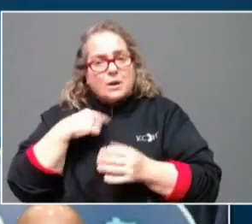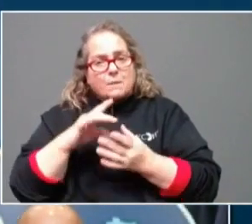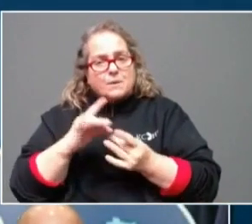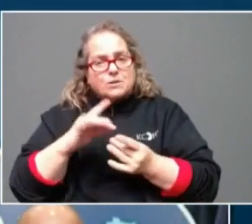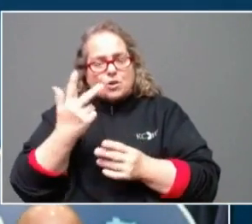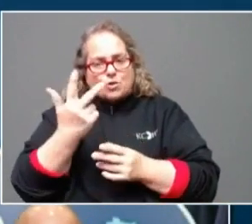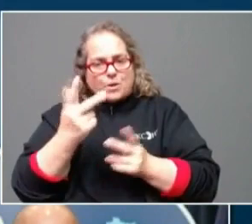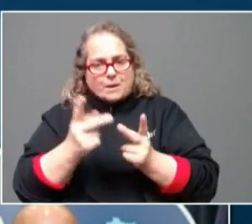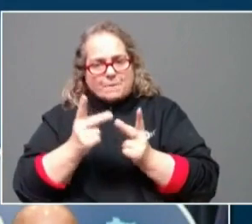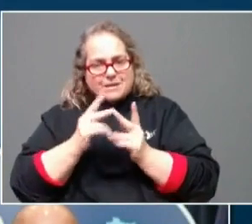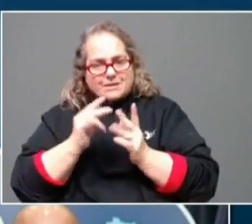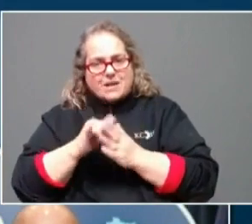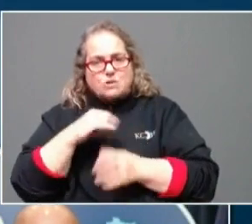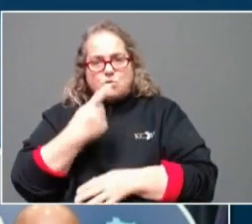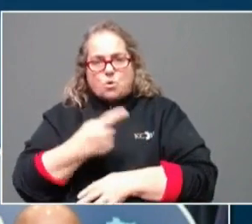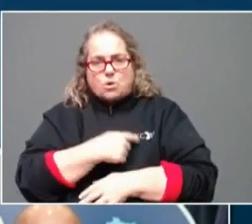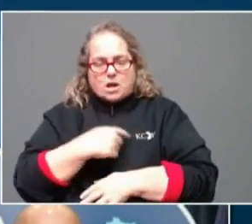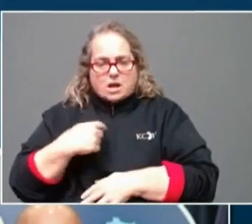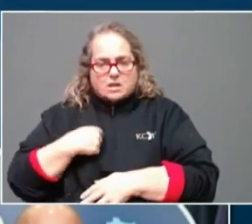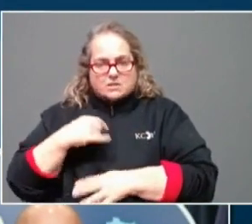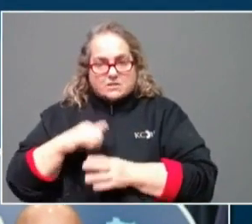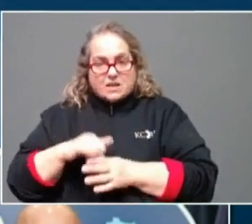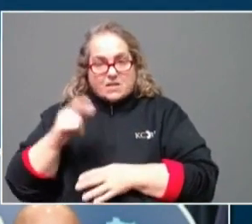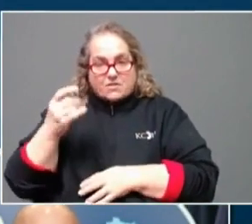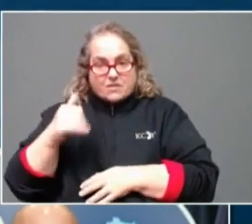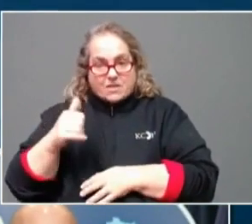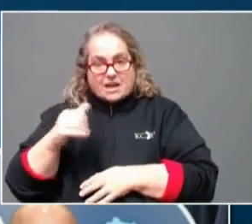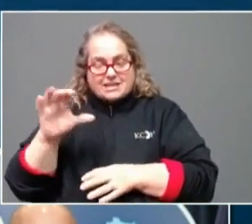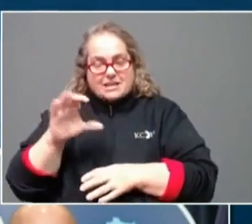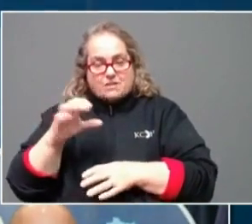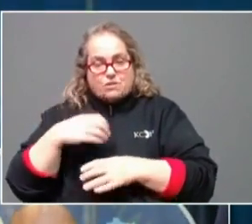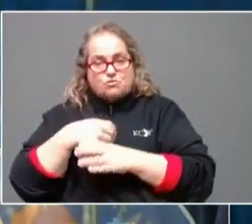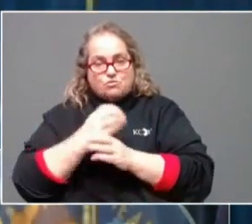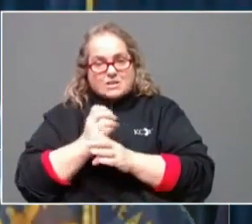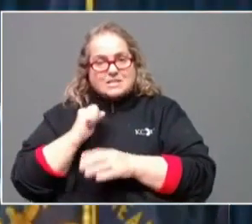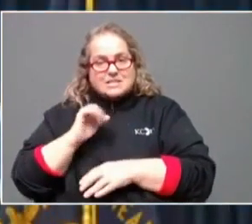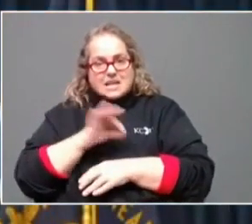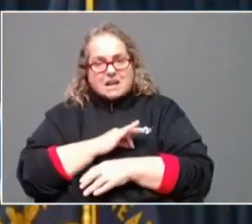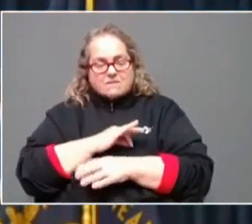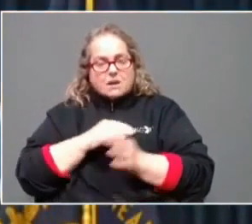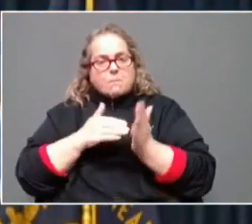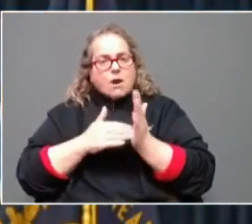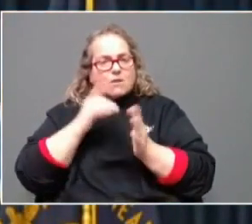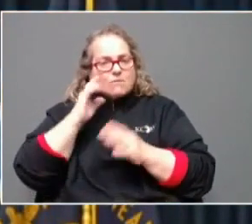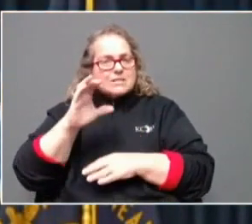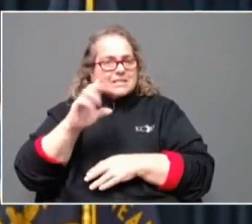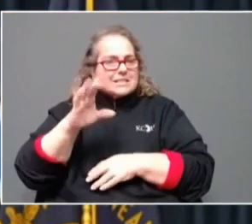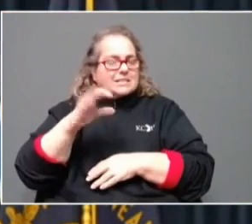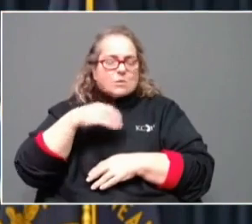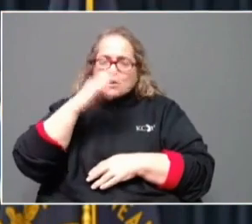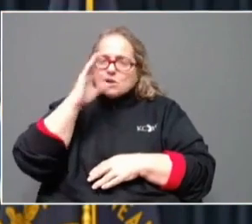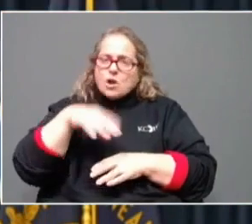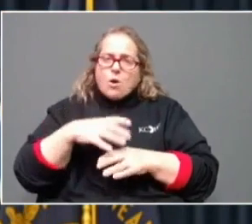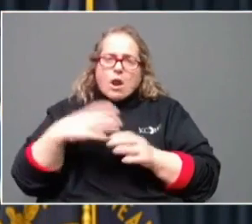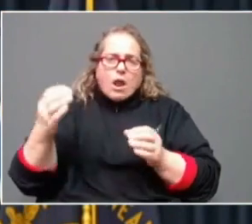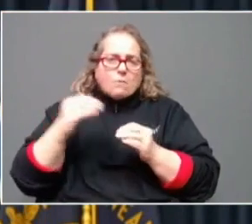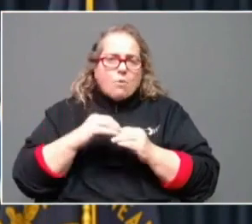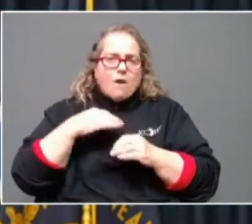that they'd invoked the the crisis staffing model for the C. D. C. We know that there's a lot more who have done that and taken steps. There's not a